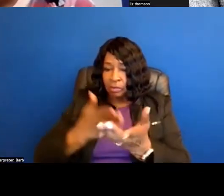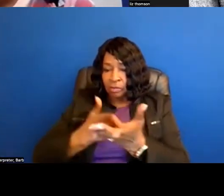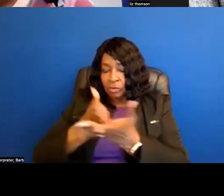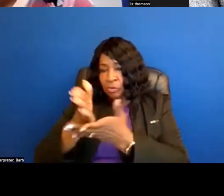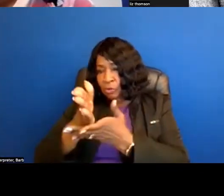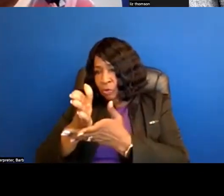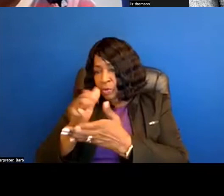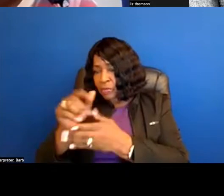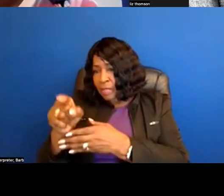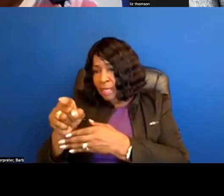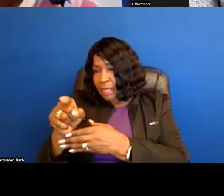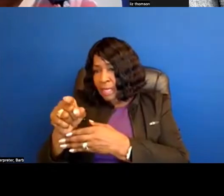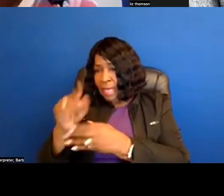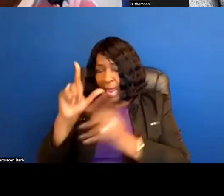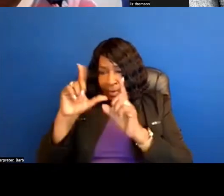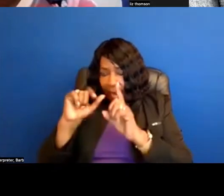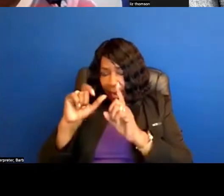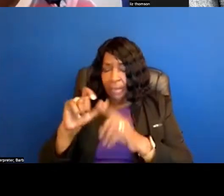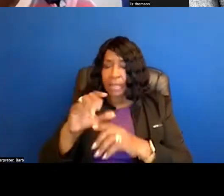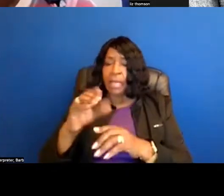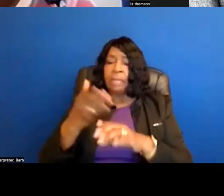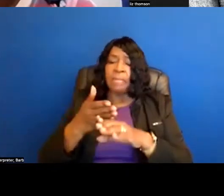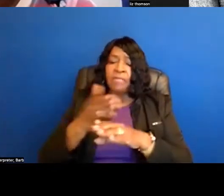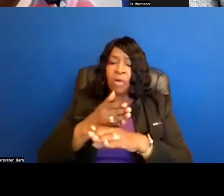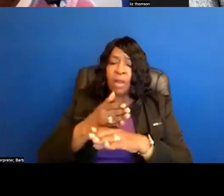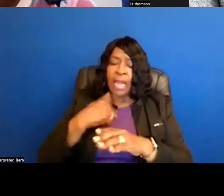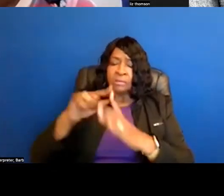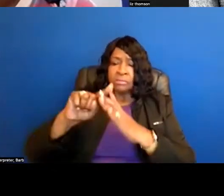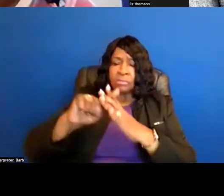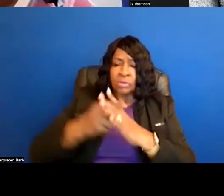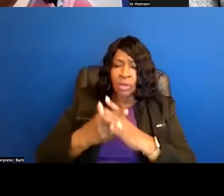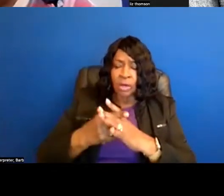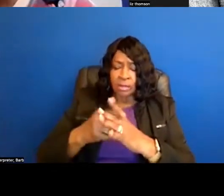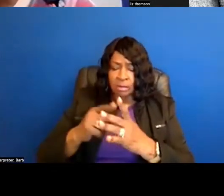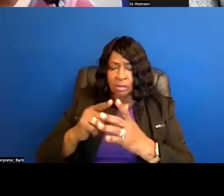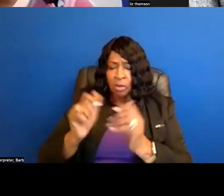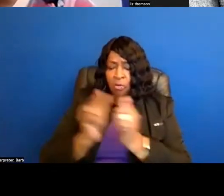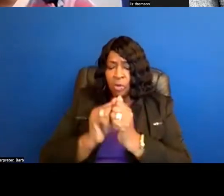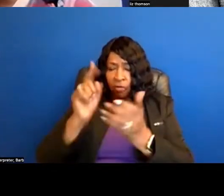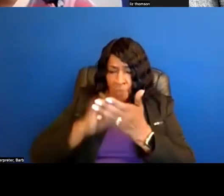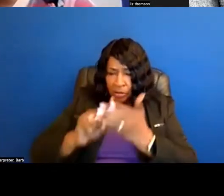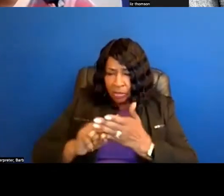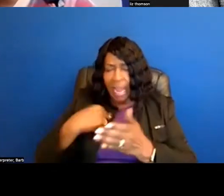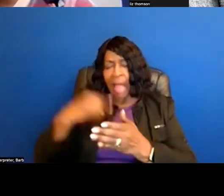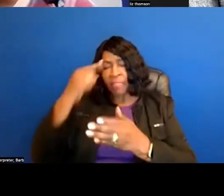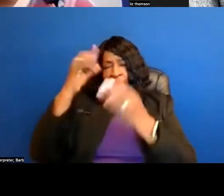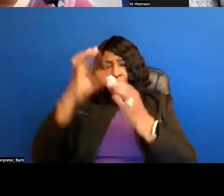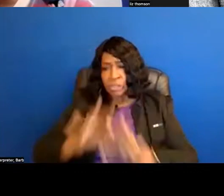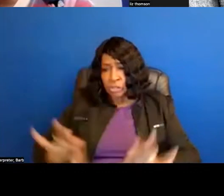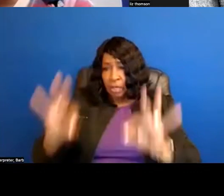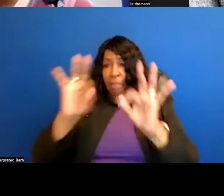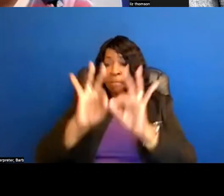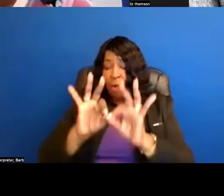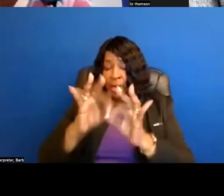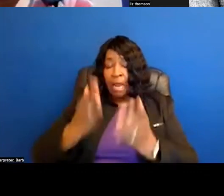So before I just jump into research, I think it's a little important to provide some context